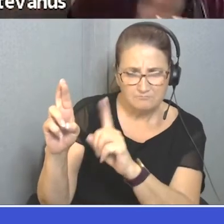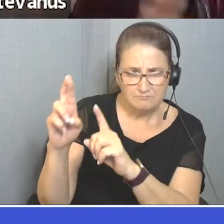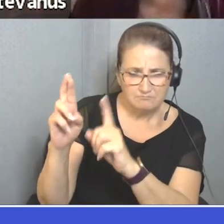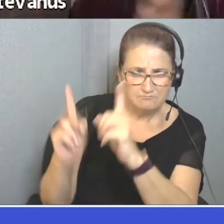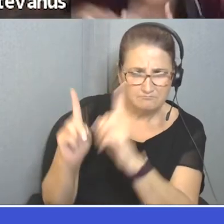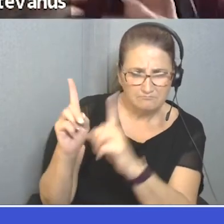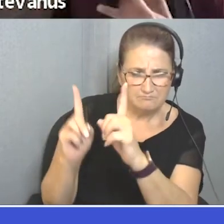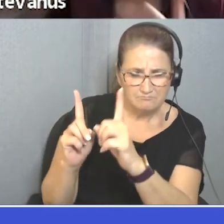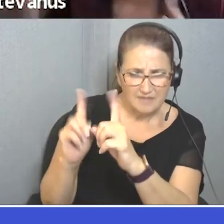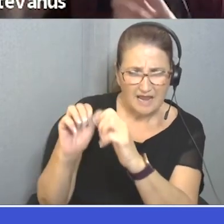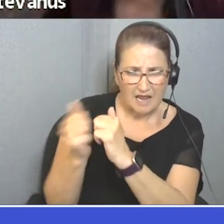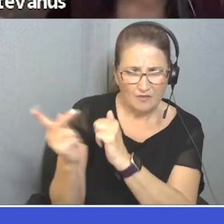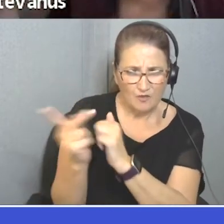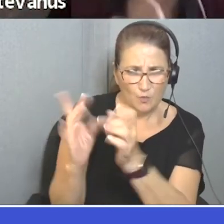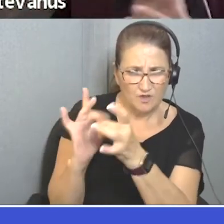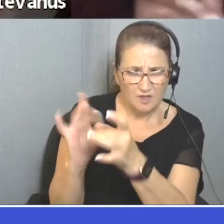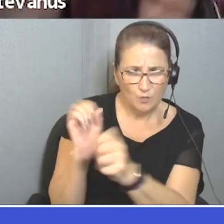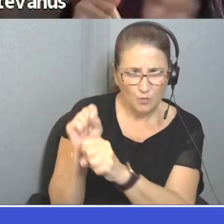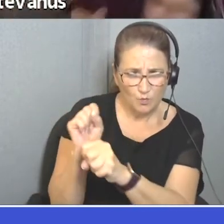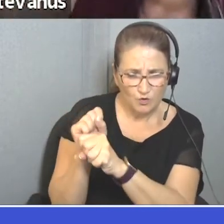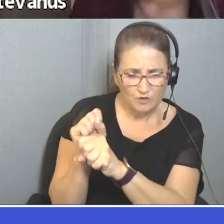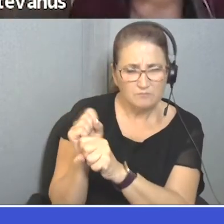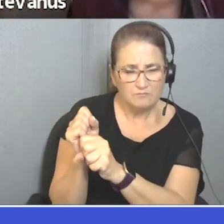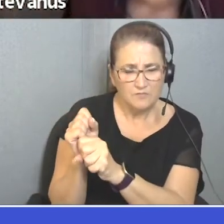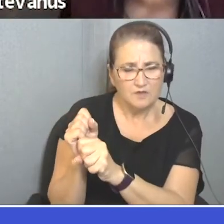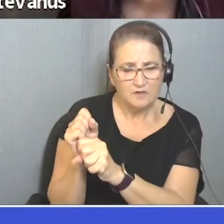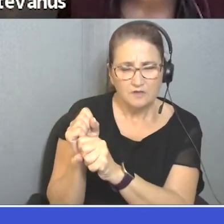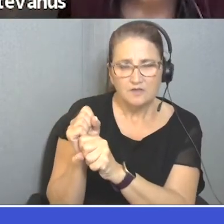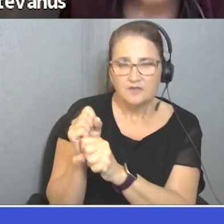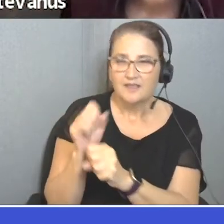situation, to talk or observe about how the relationship is